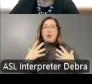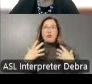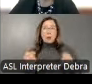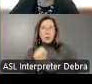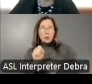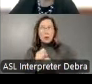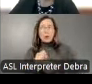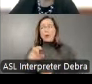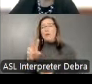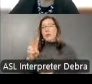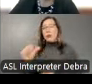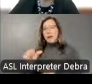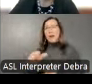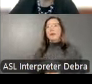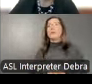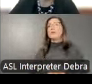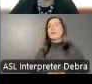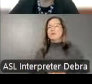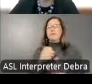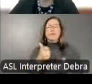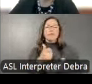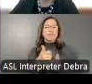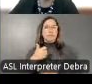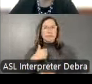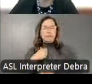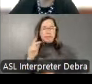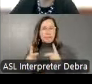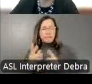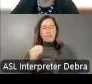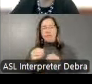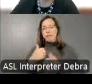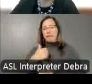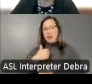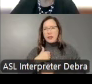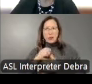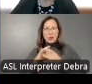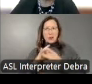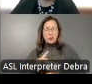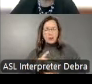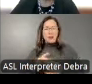focused on helping to heal military personnel and military-connected populations through clinical